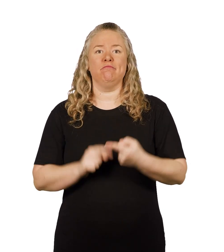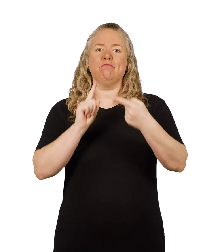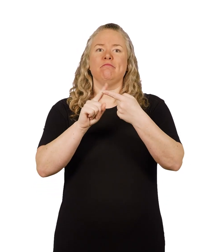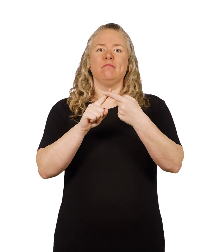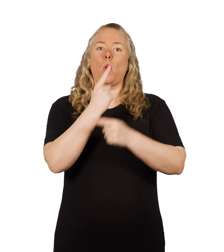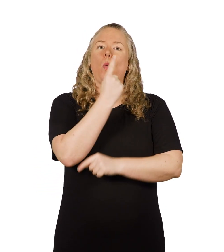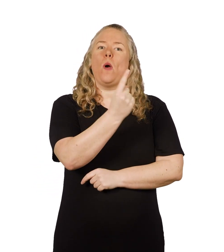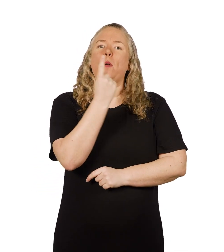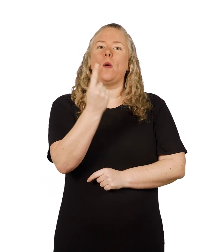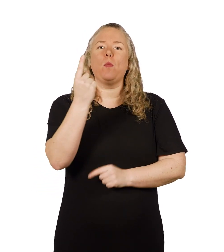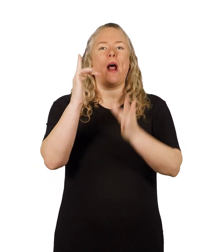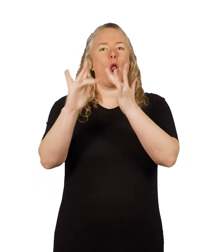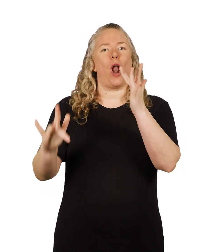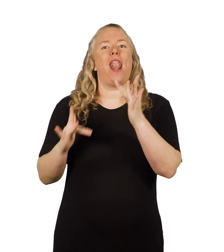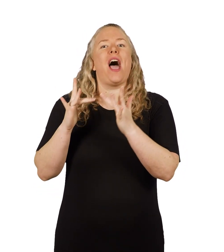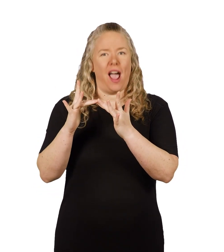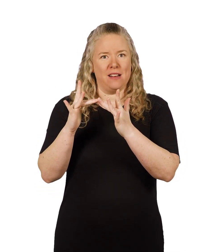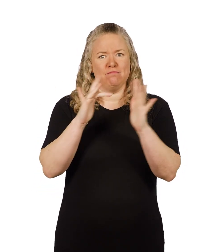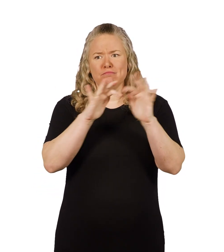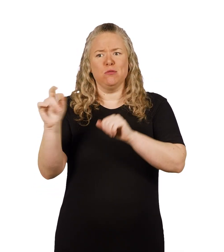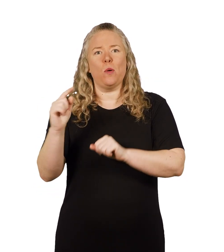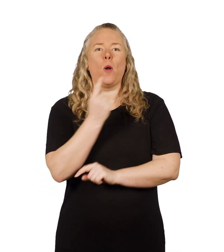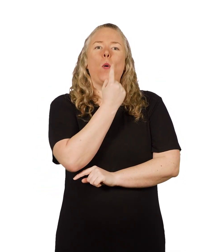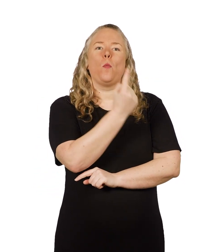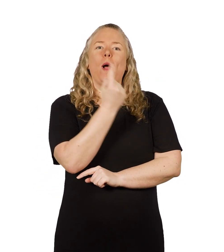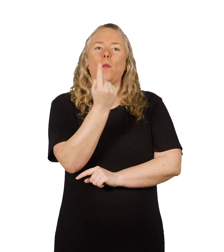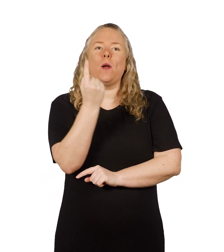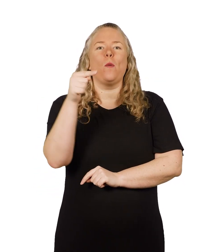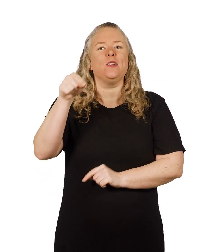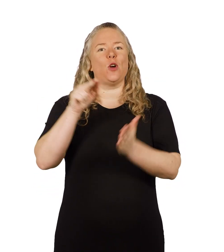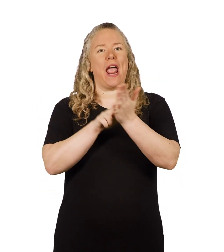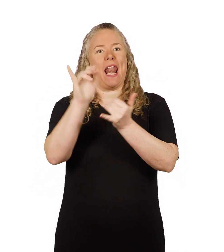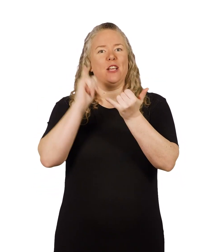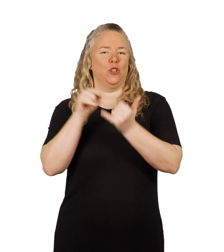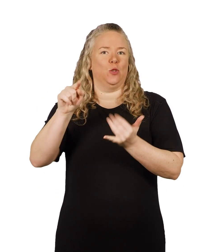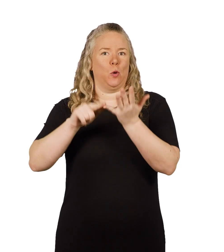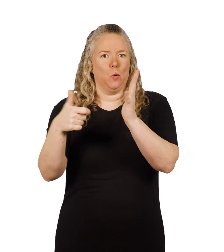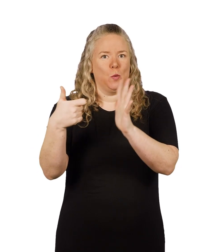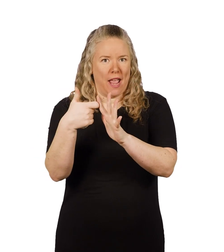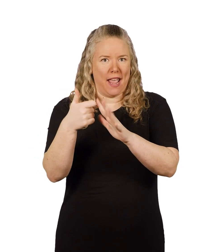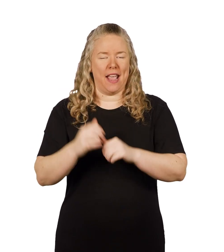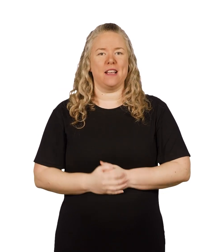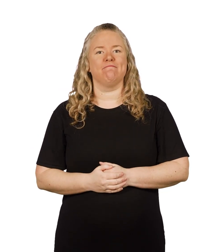use 111 online at 111.nhs.uk